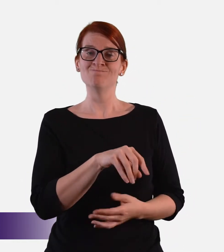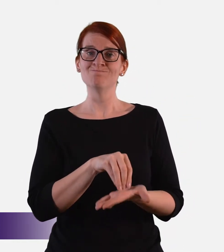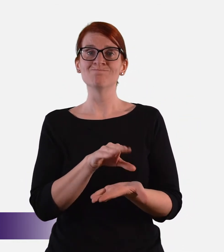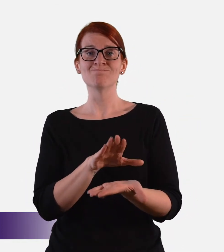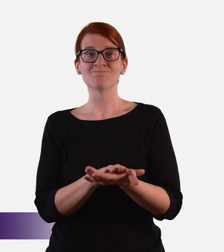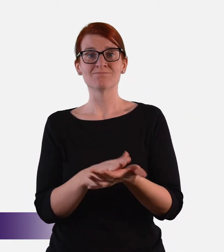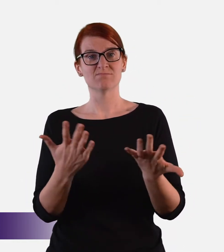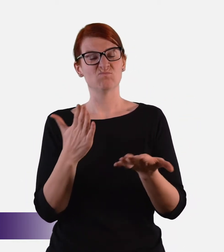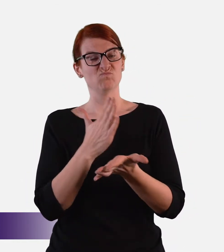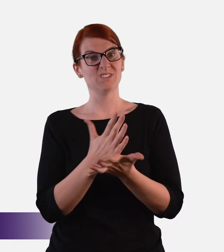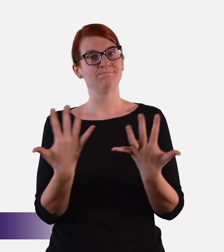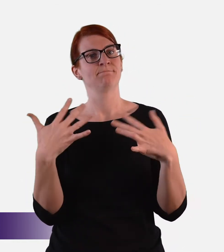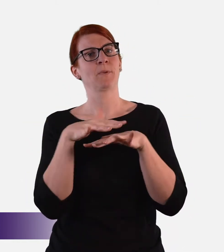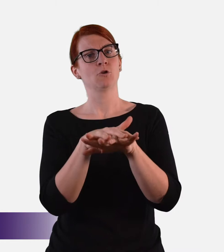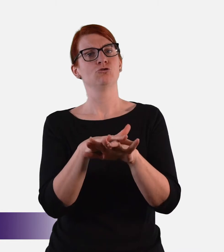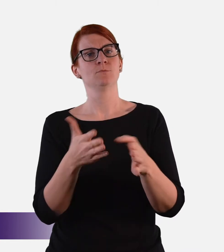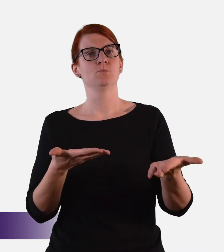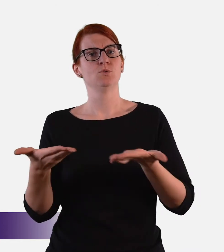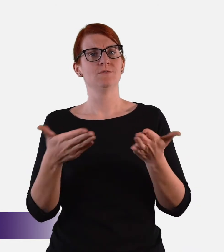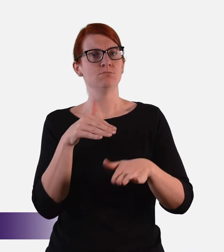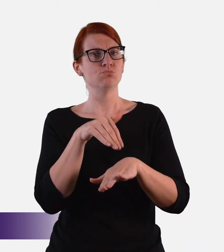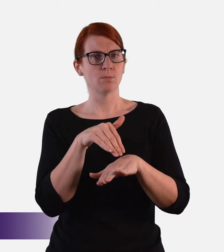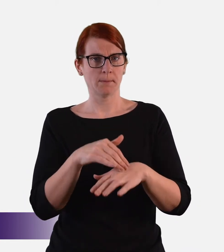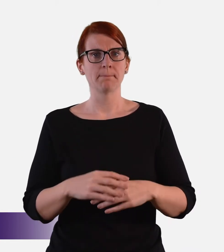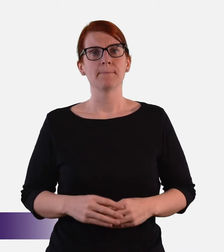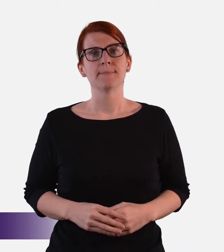with the latter identifying it as a mainstream service issue.